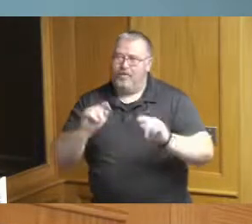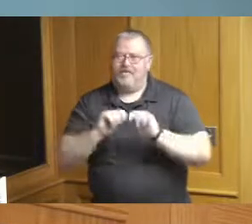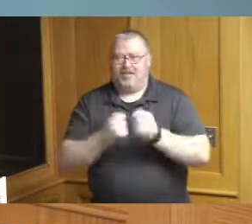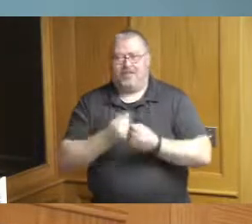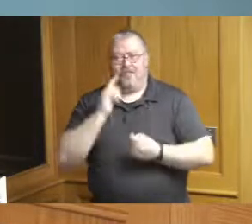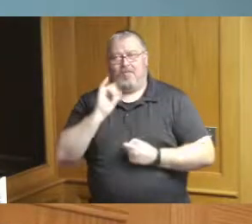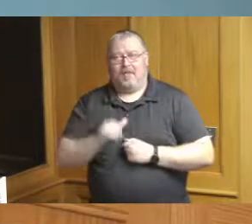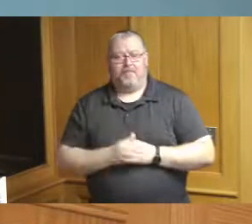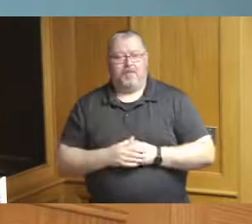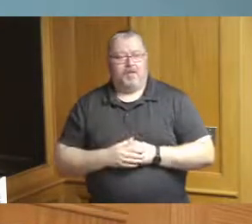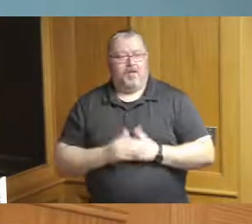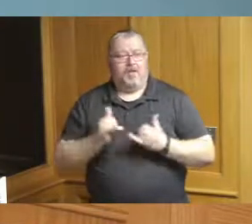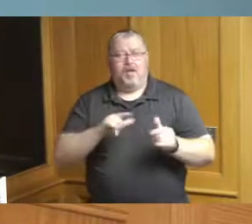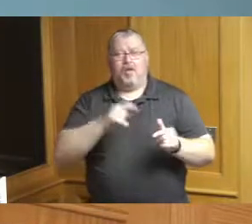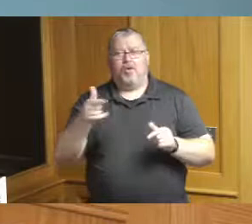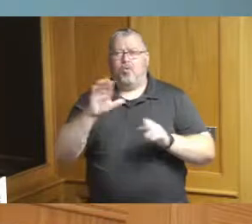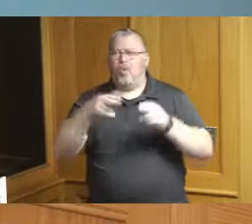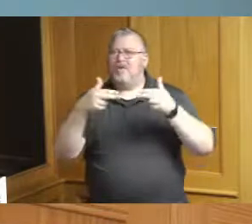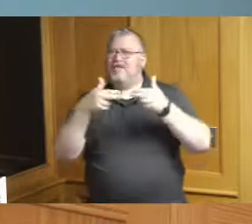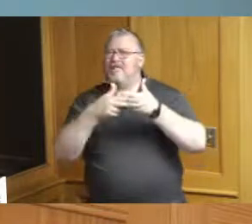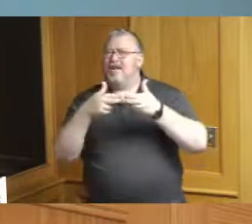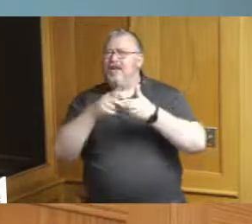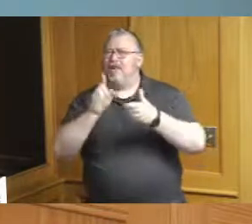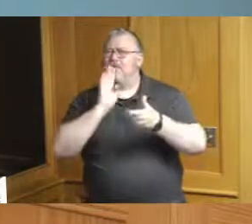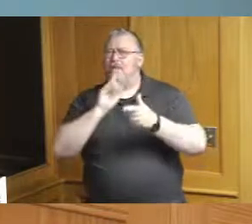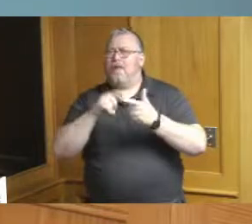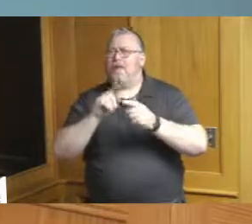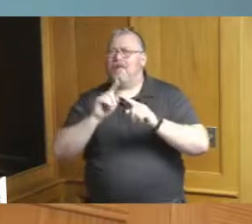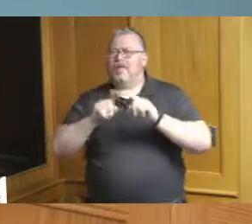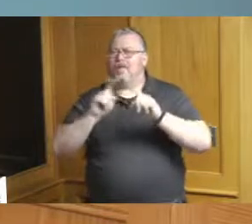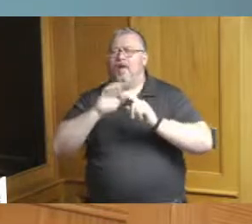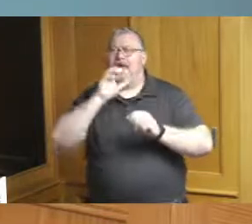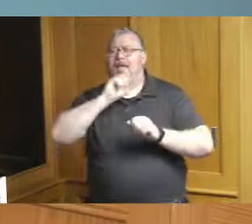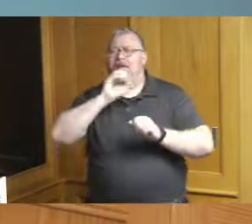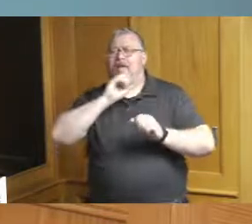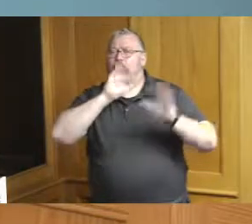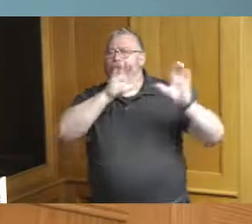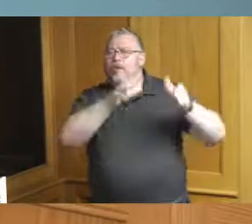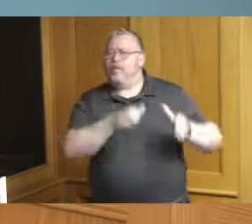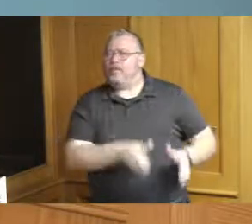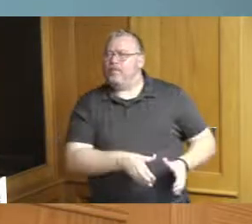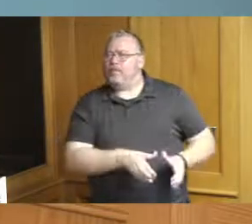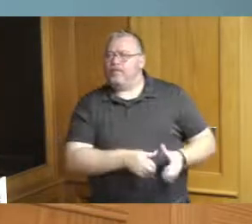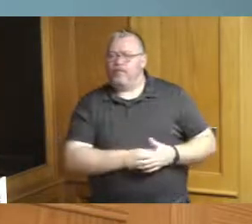I wanted to go to your slide that deals with the demographics sure and wanted to see